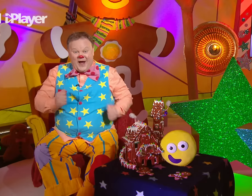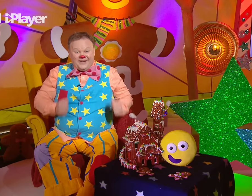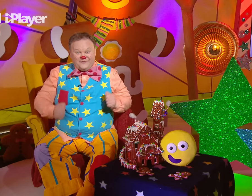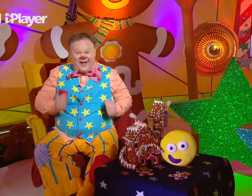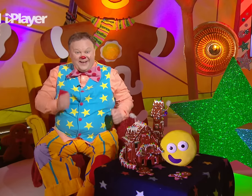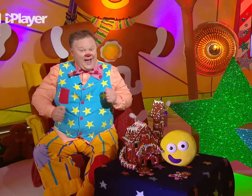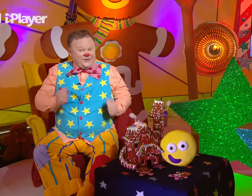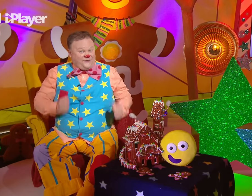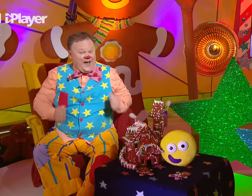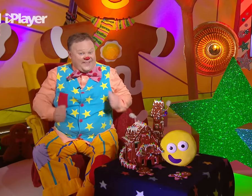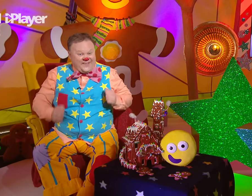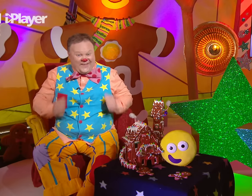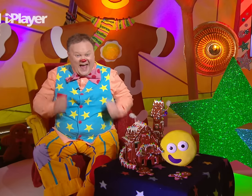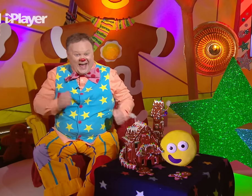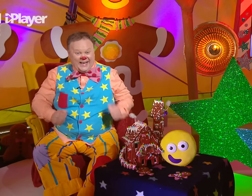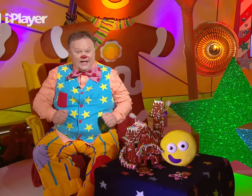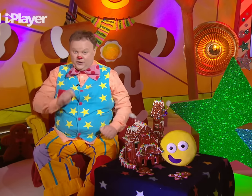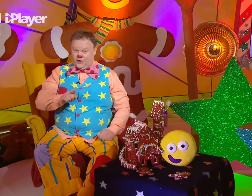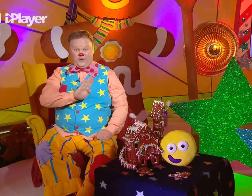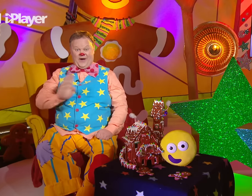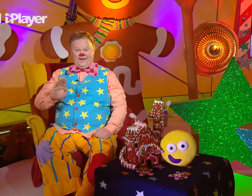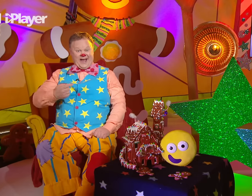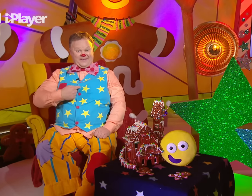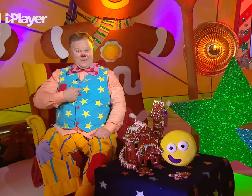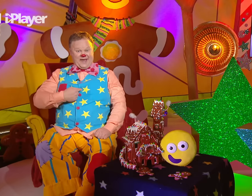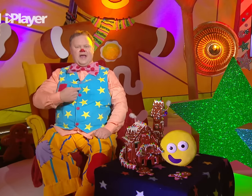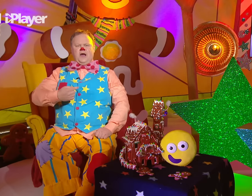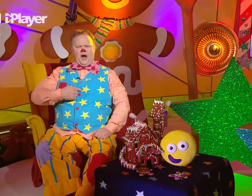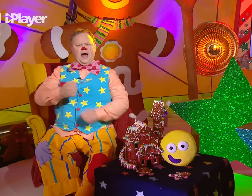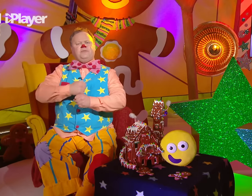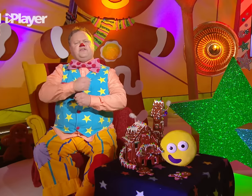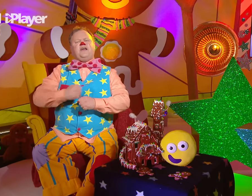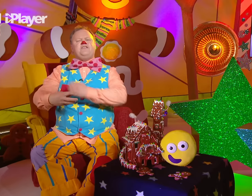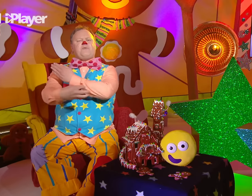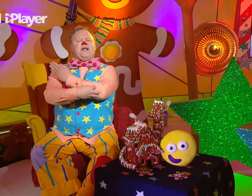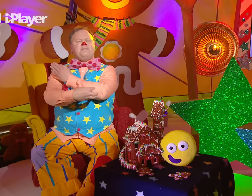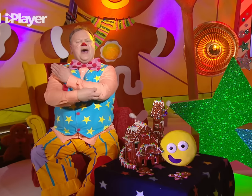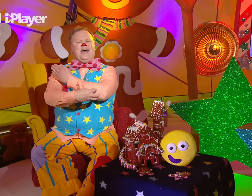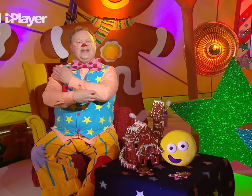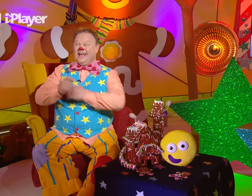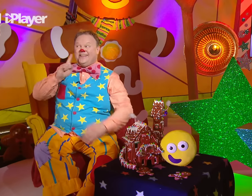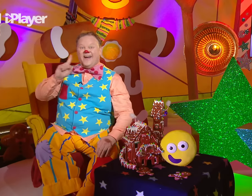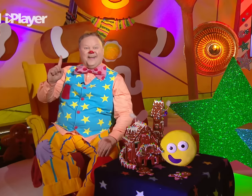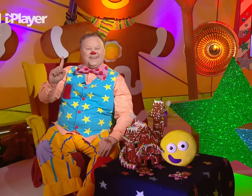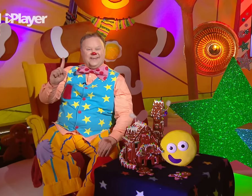run run as fast as you can you can't catch me i'm the gingerbread man he chanted